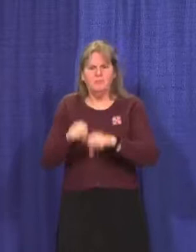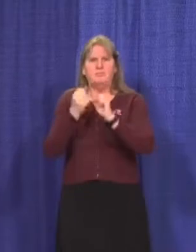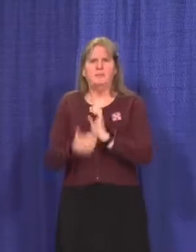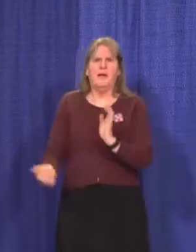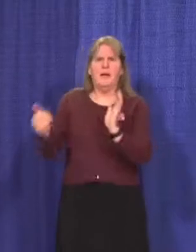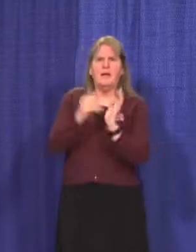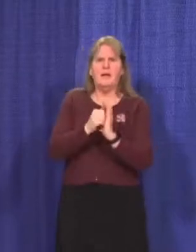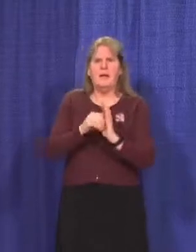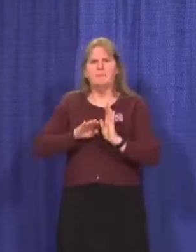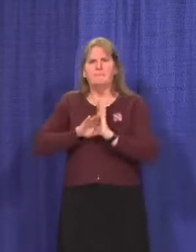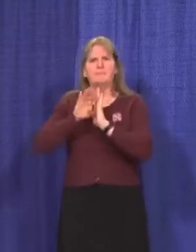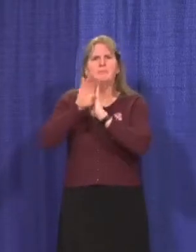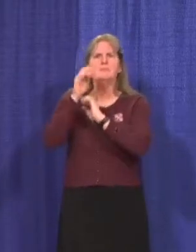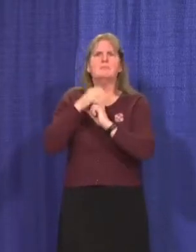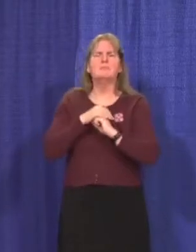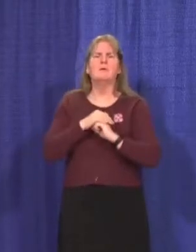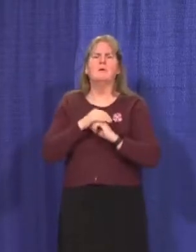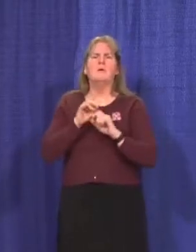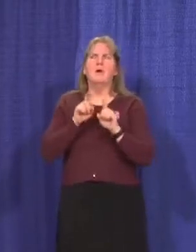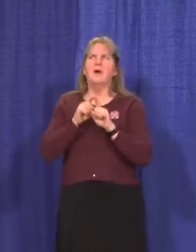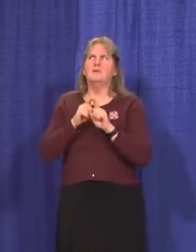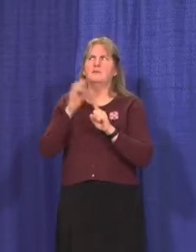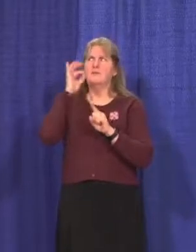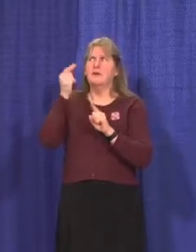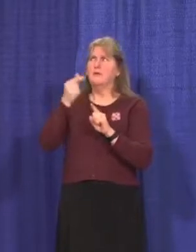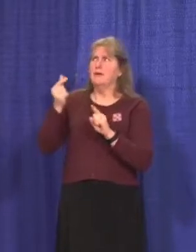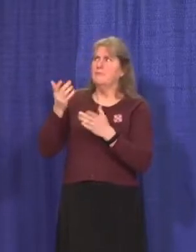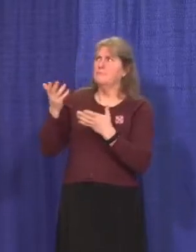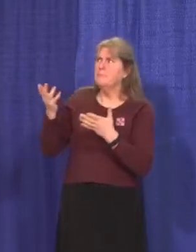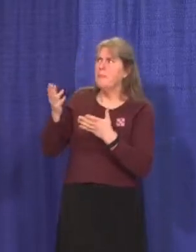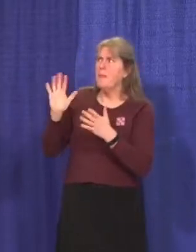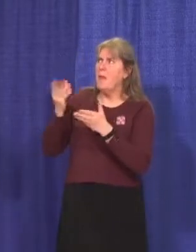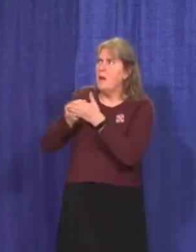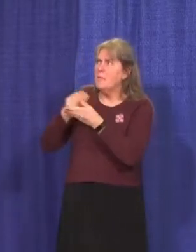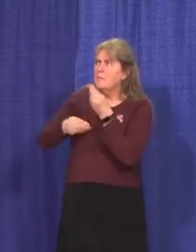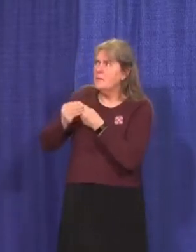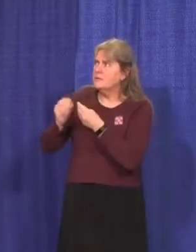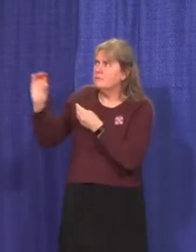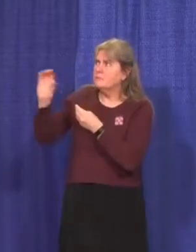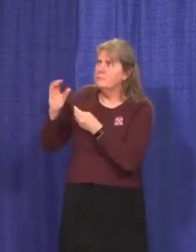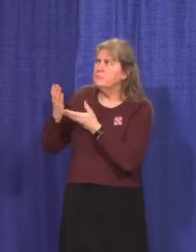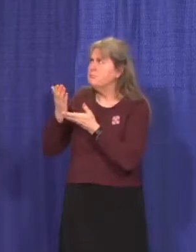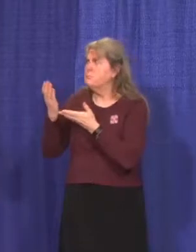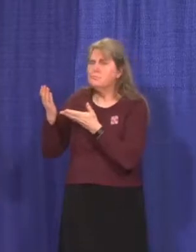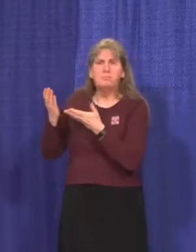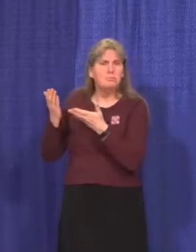to give more information from their budget perspective, are we looking at program relief or